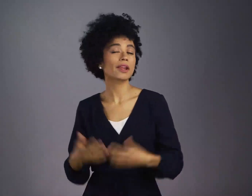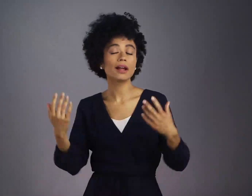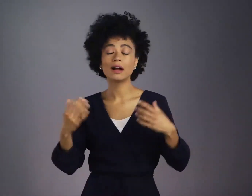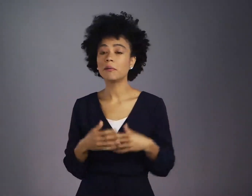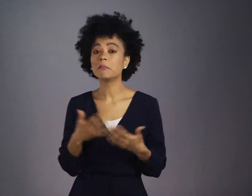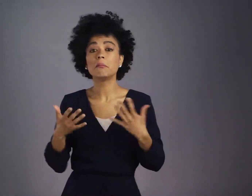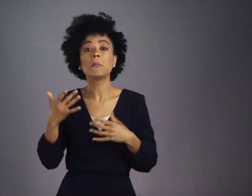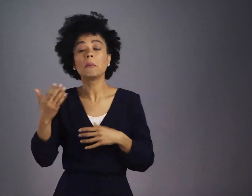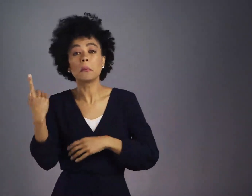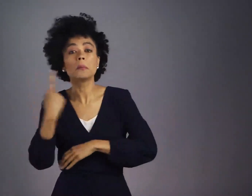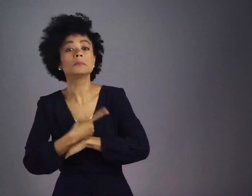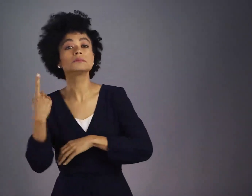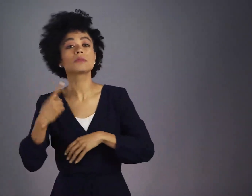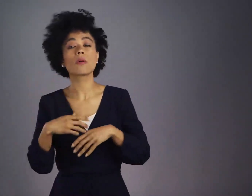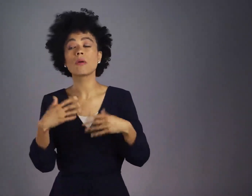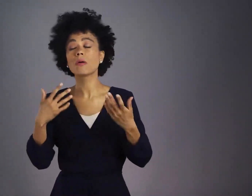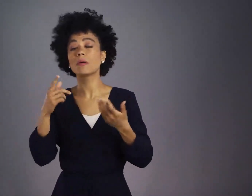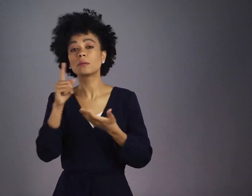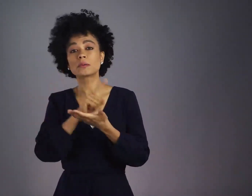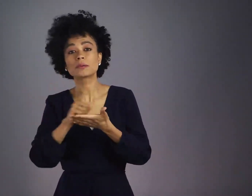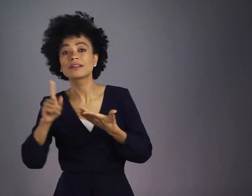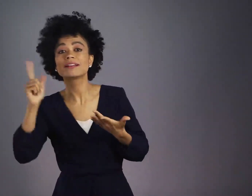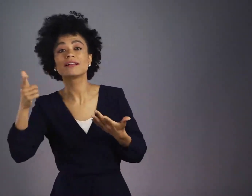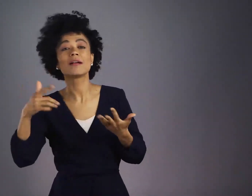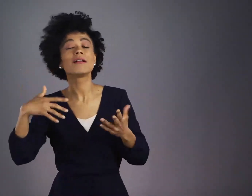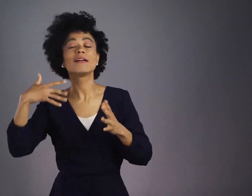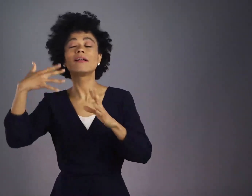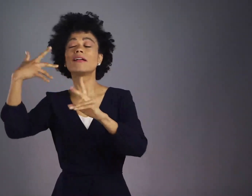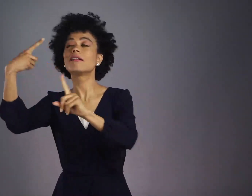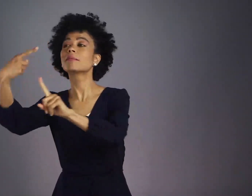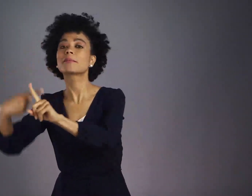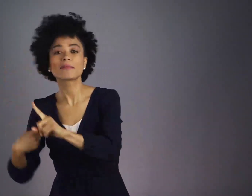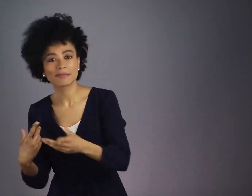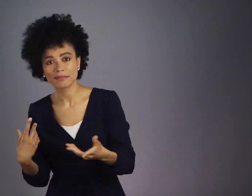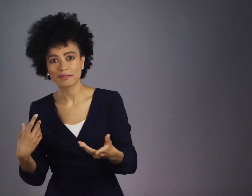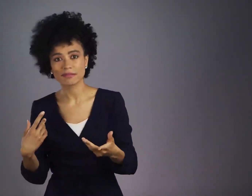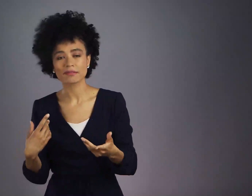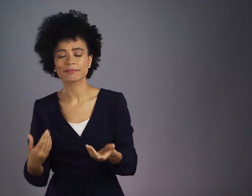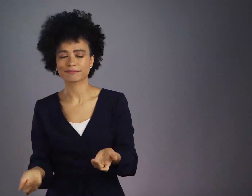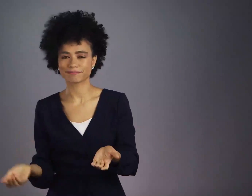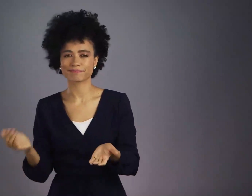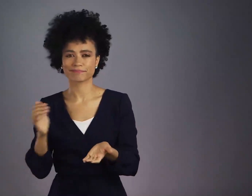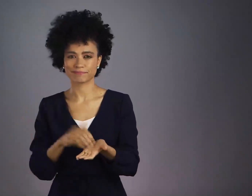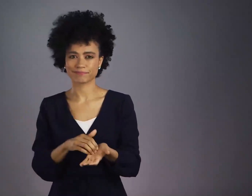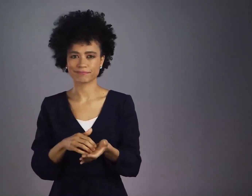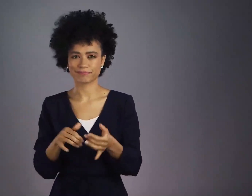Then, in days, weeks, or months, a fresh outburst.